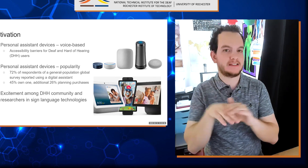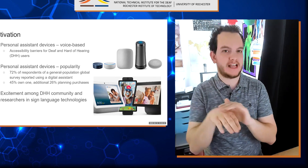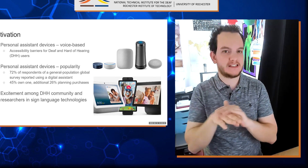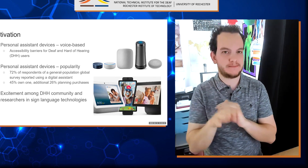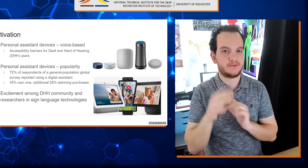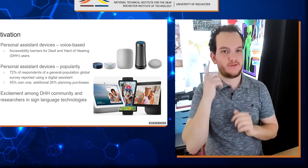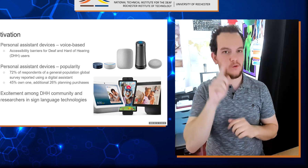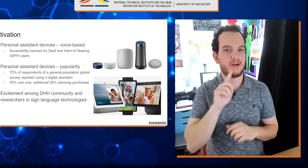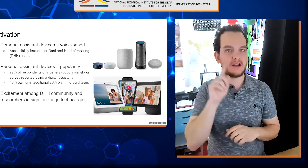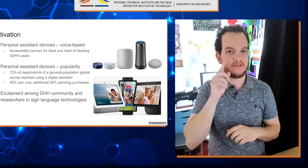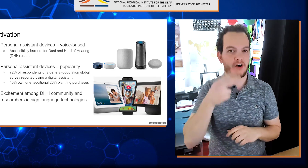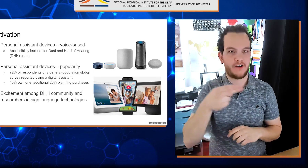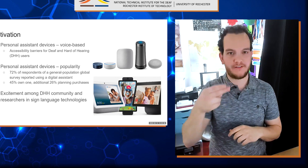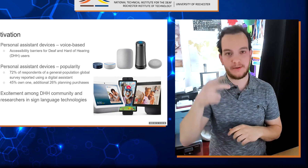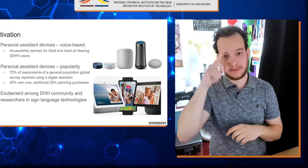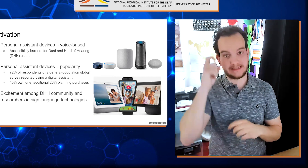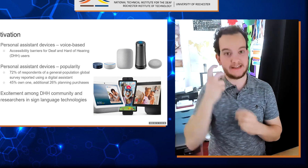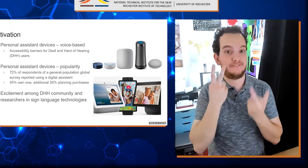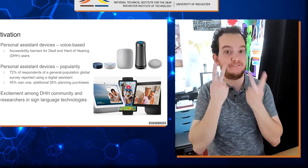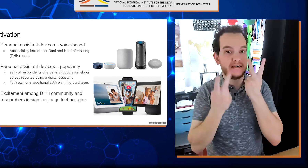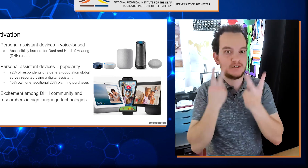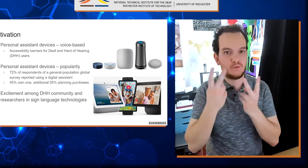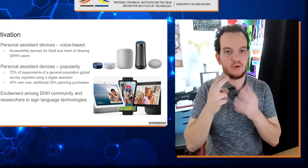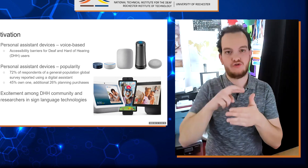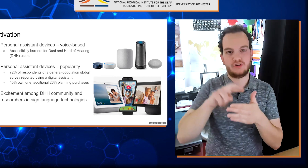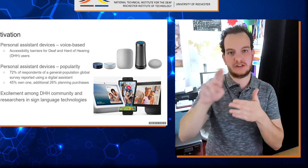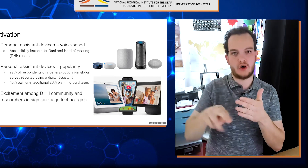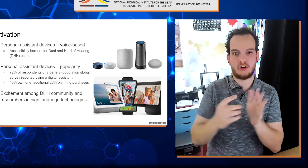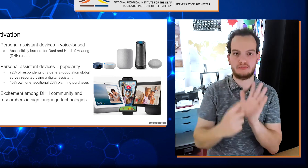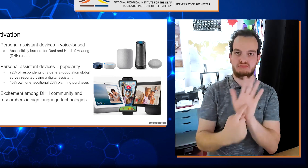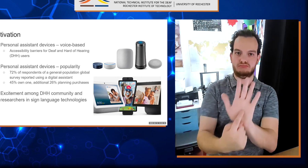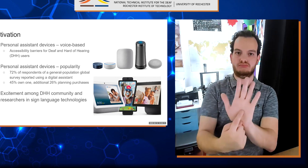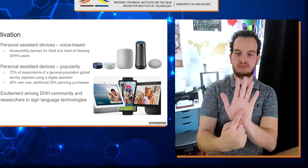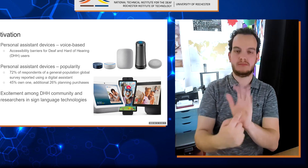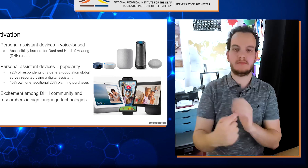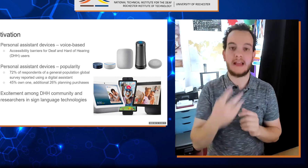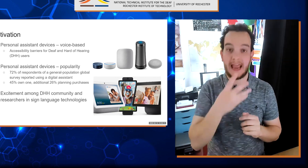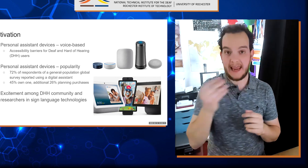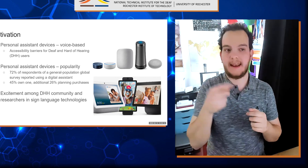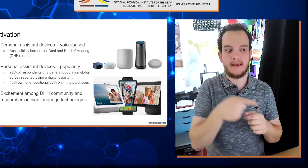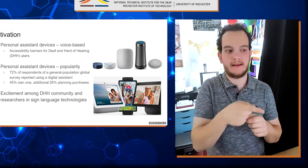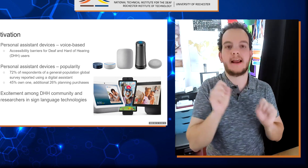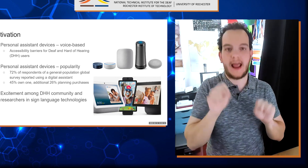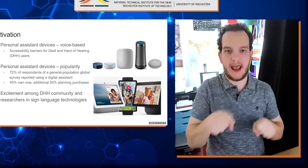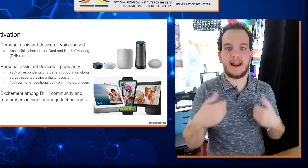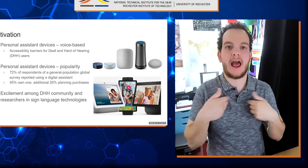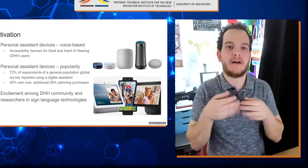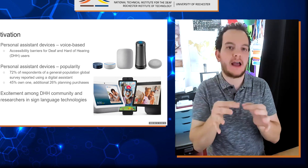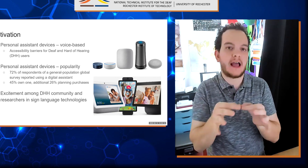Some now have screens which make them more accessible to Deaf and hard-of-hearing users.